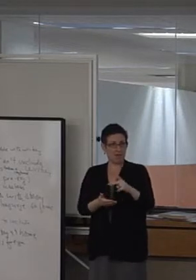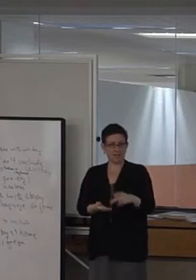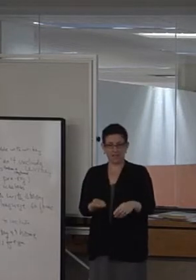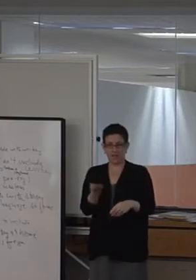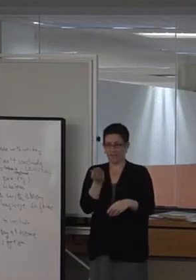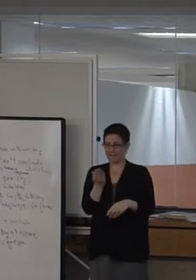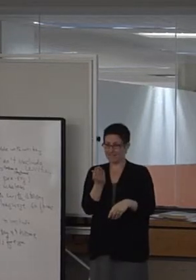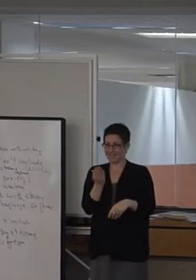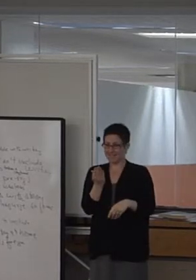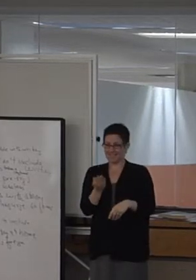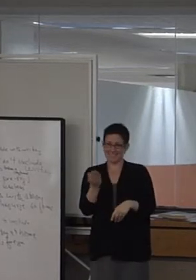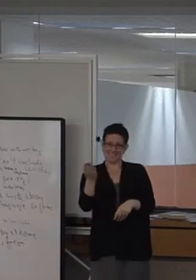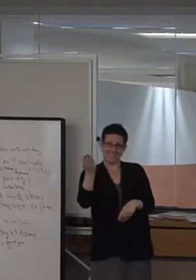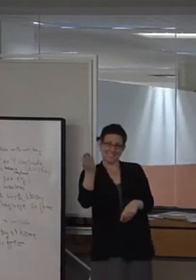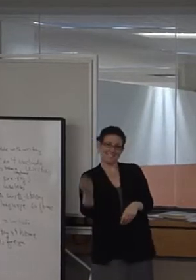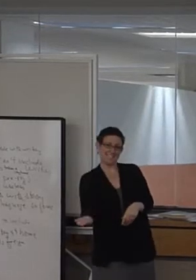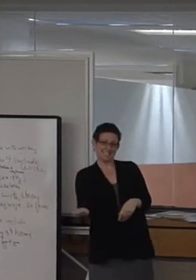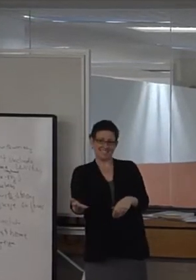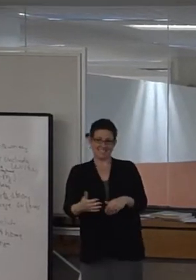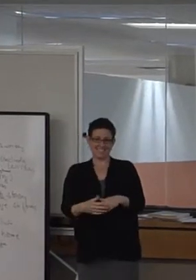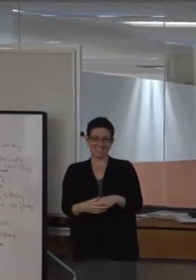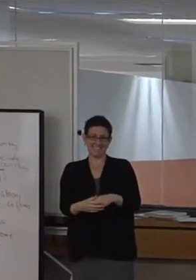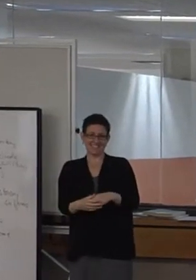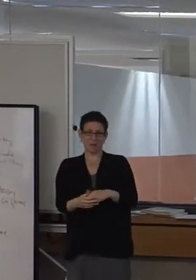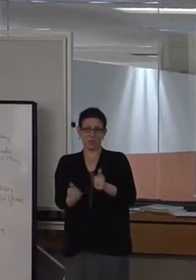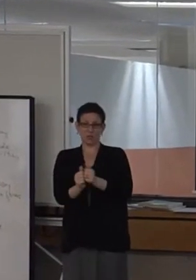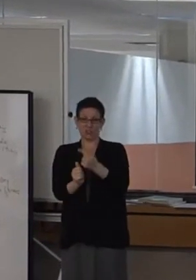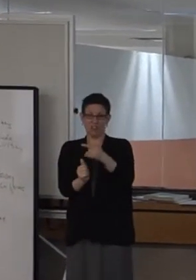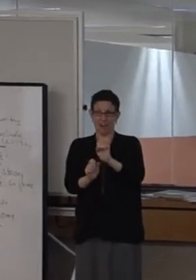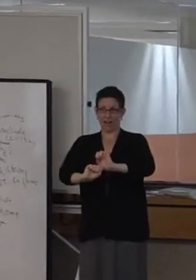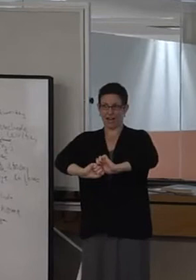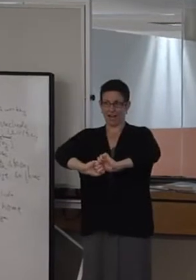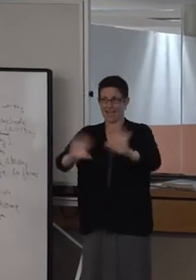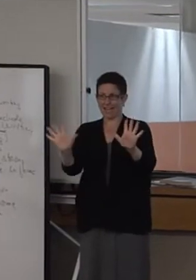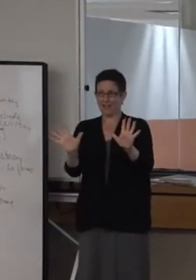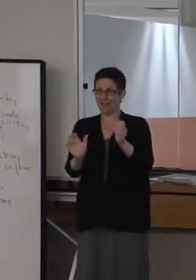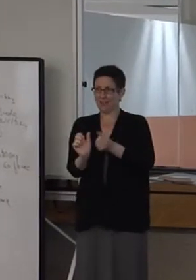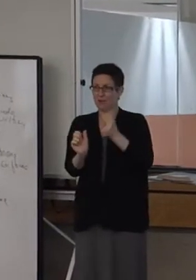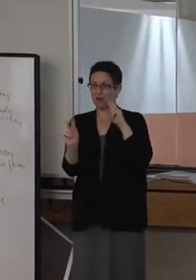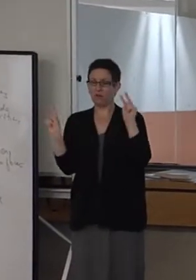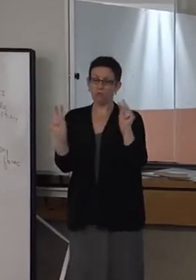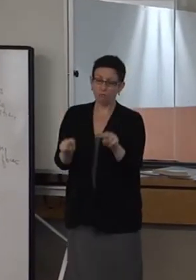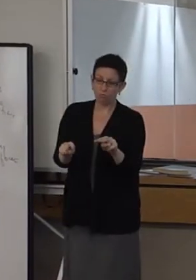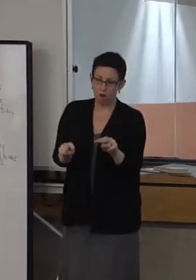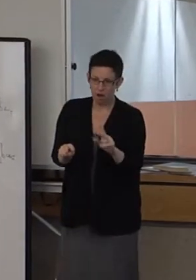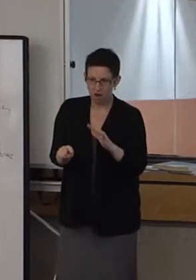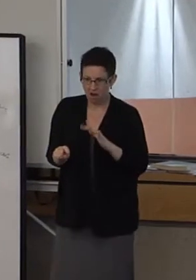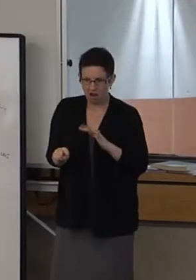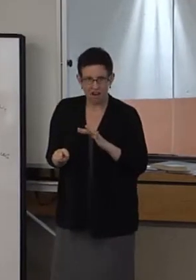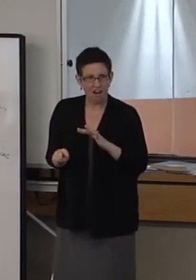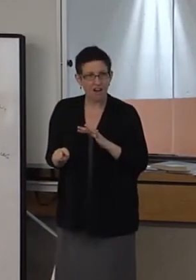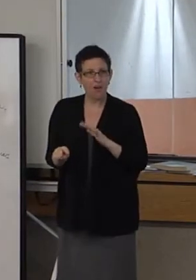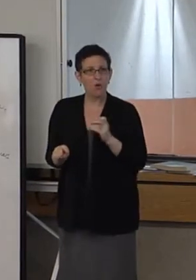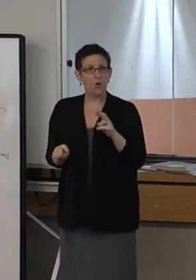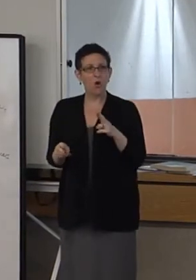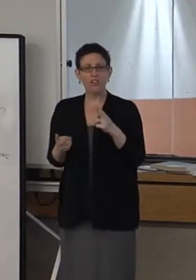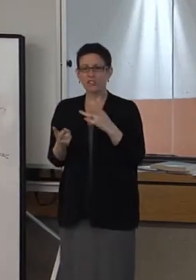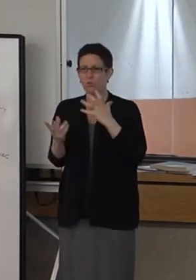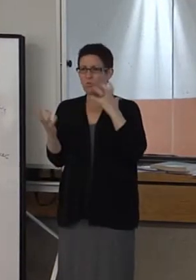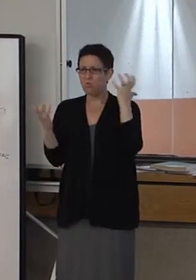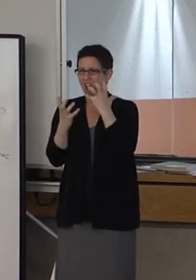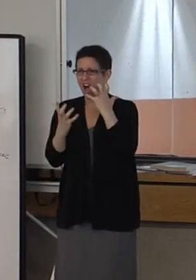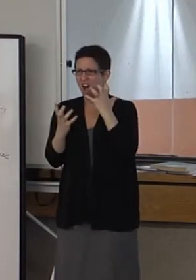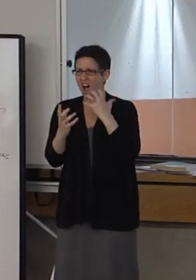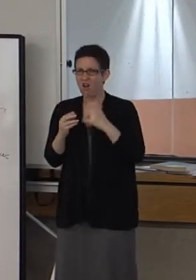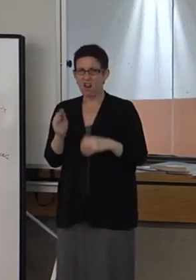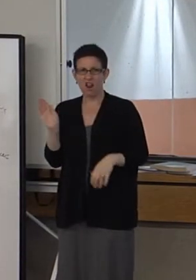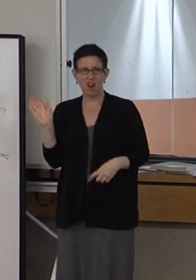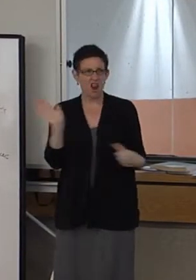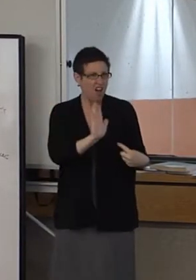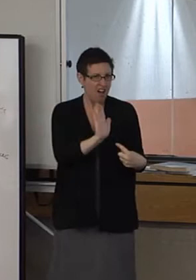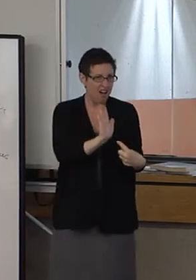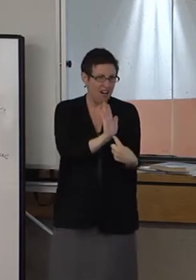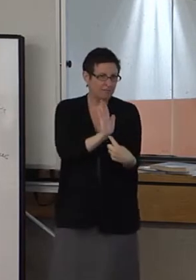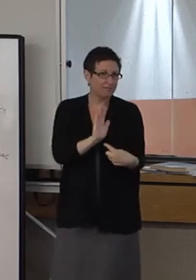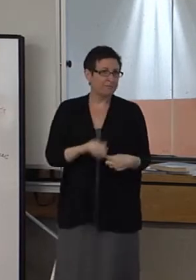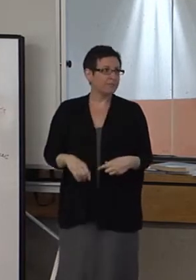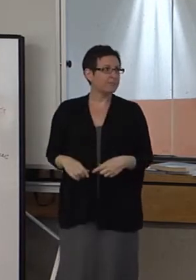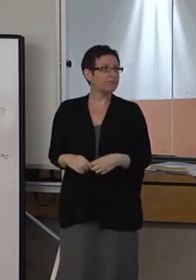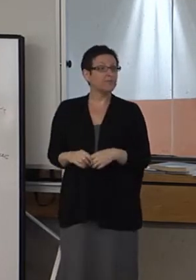on their desk, face up, or their going “Wow” when they get it, or they’re sending it